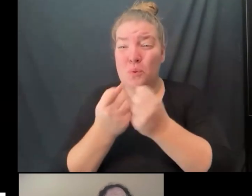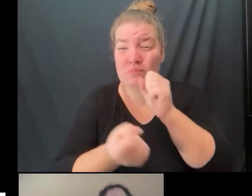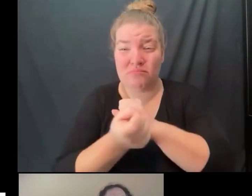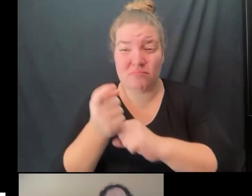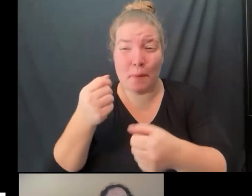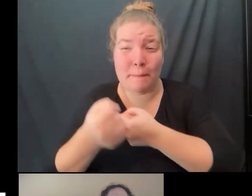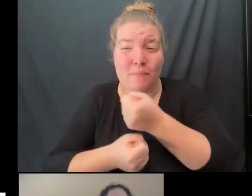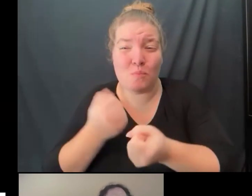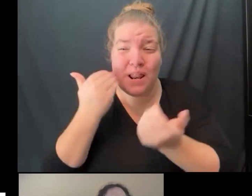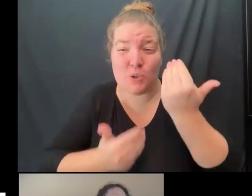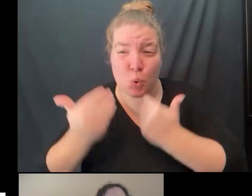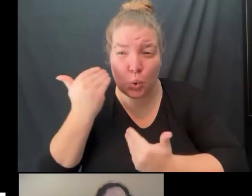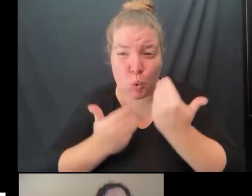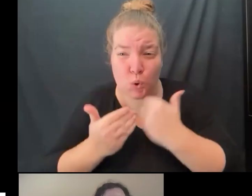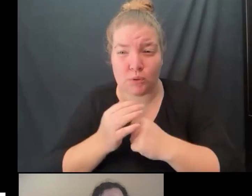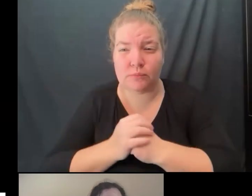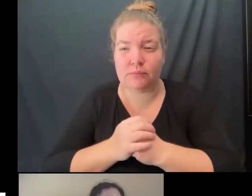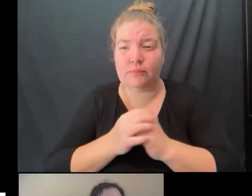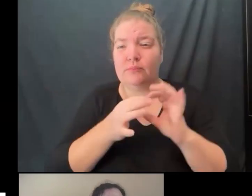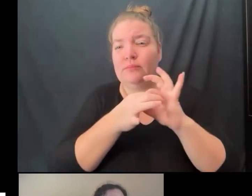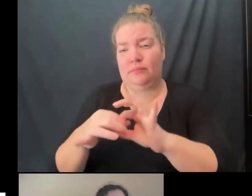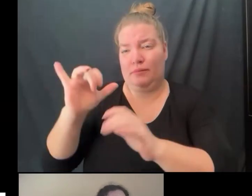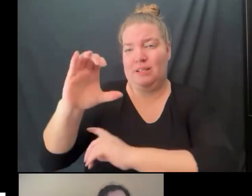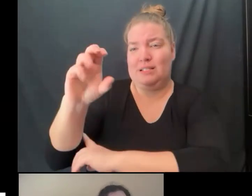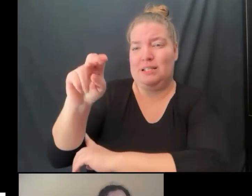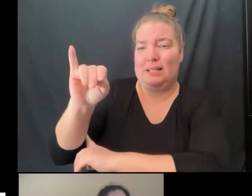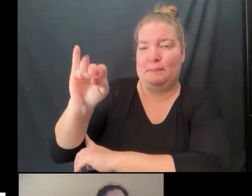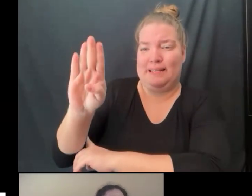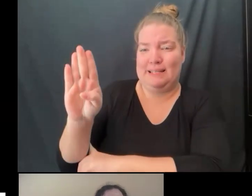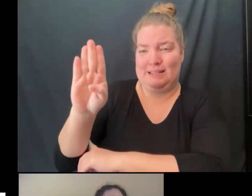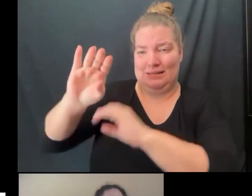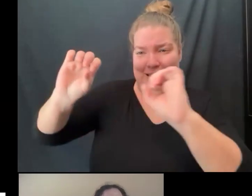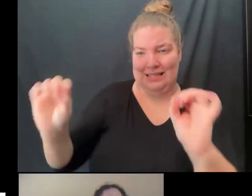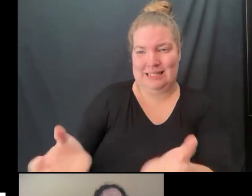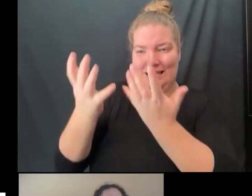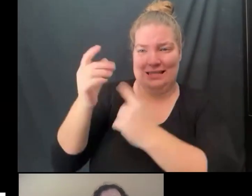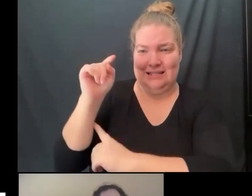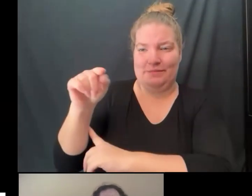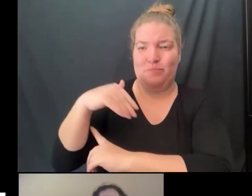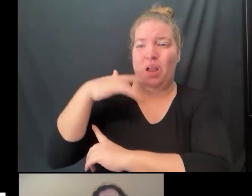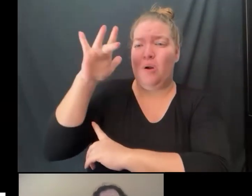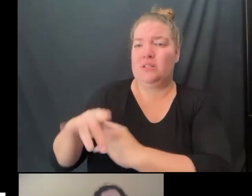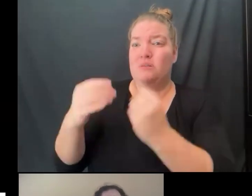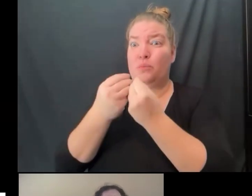the Canadian National Institute of the Blind was created as a result of so many people